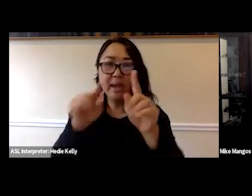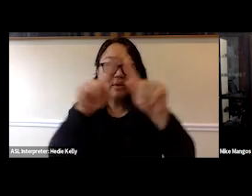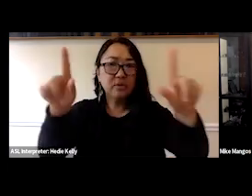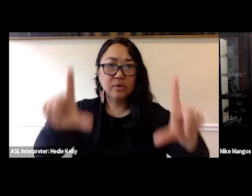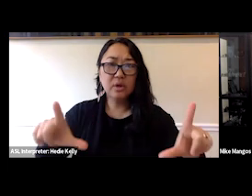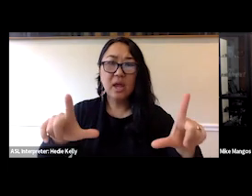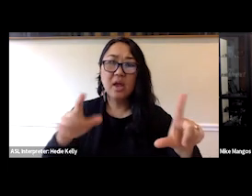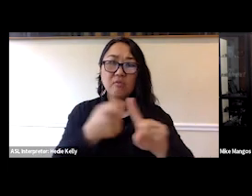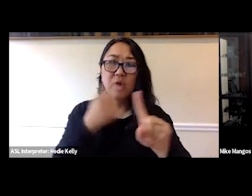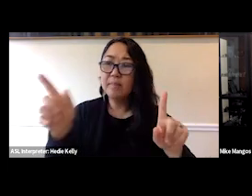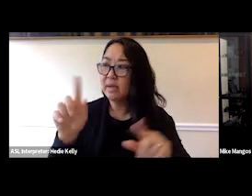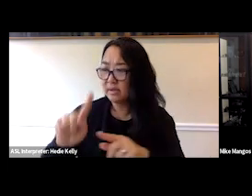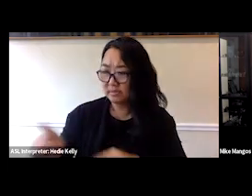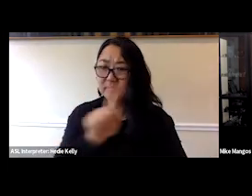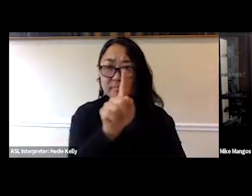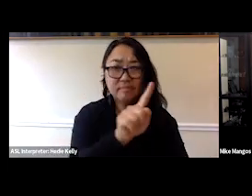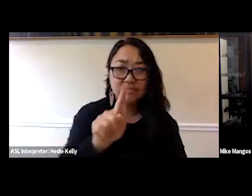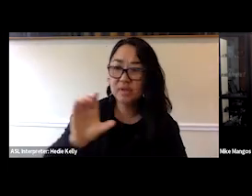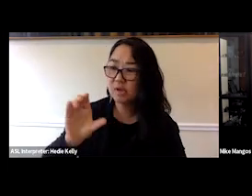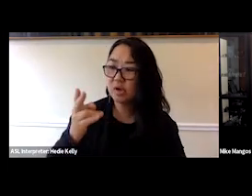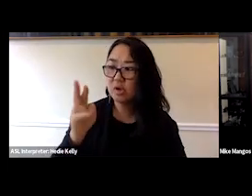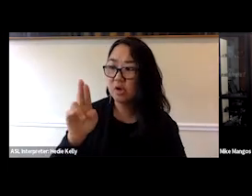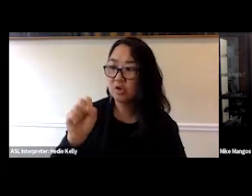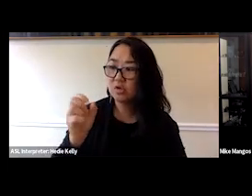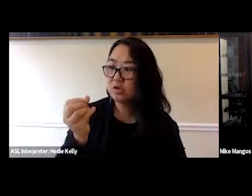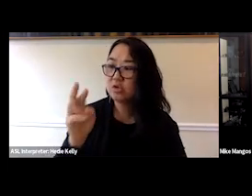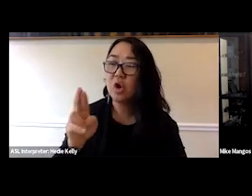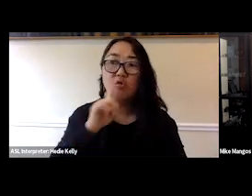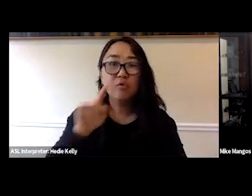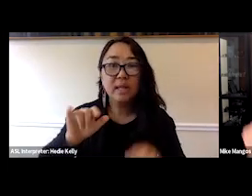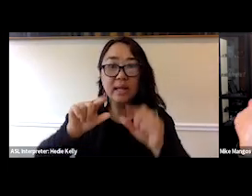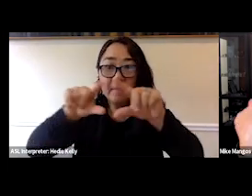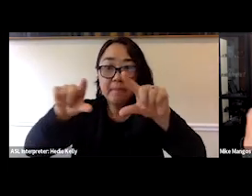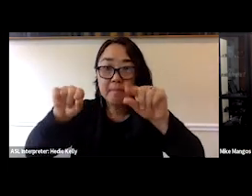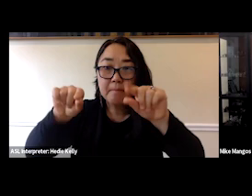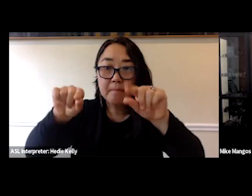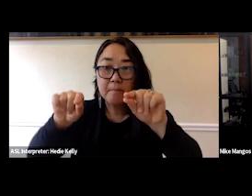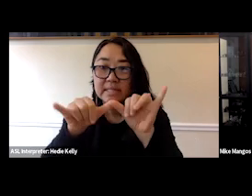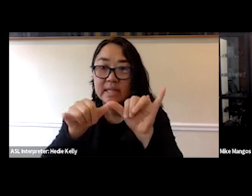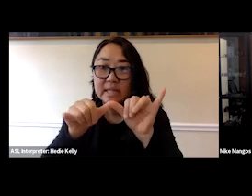automatically moving through the page, these button sizes are super important. And then there's a last bullet here.